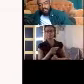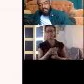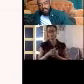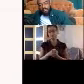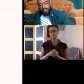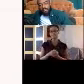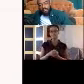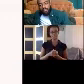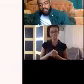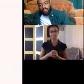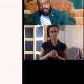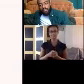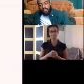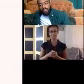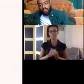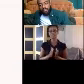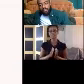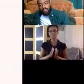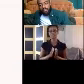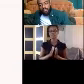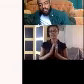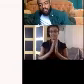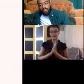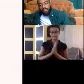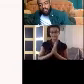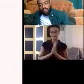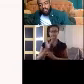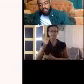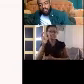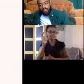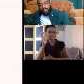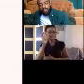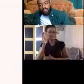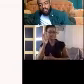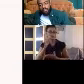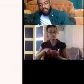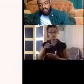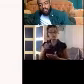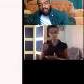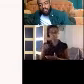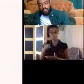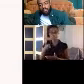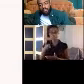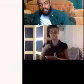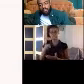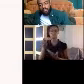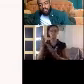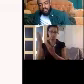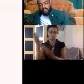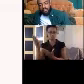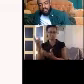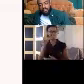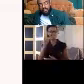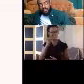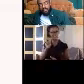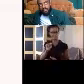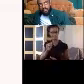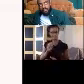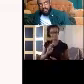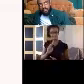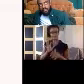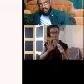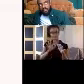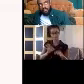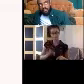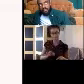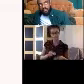that’s saying what Tyson was saying around offering what you can give in a space as opposed